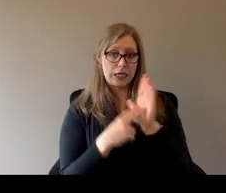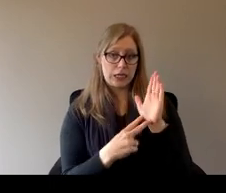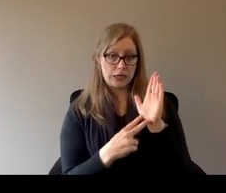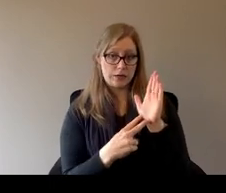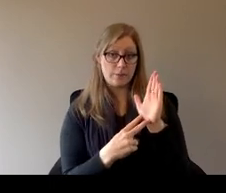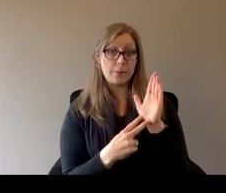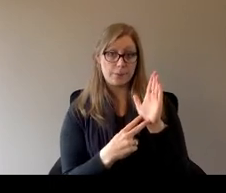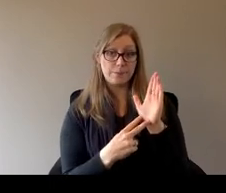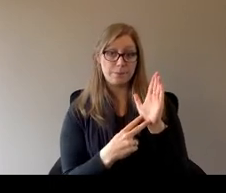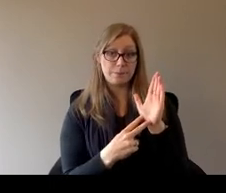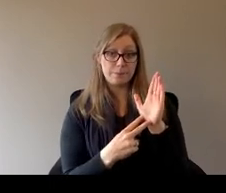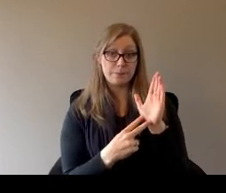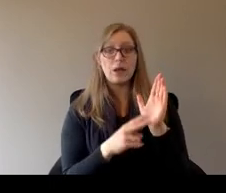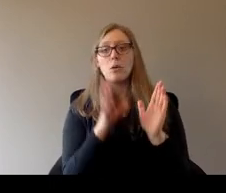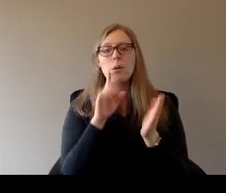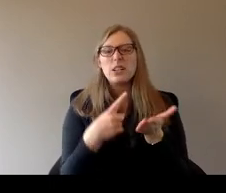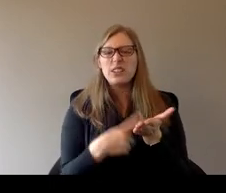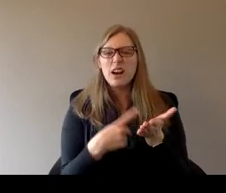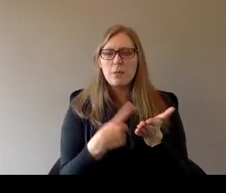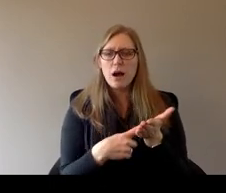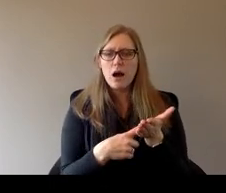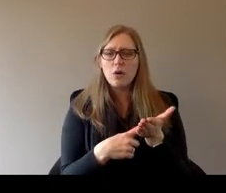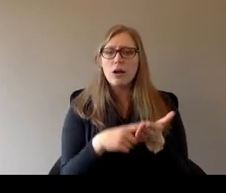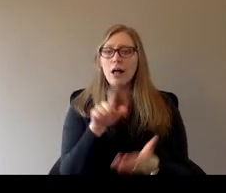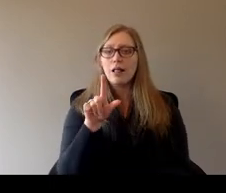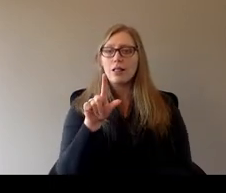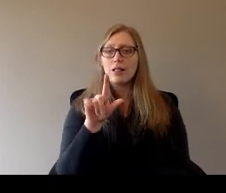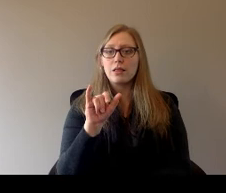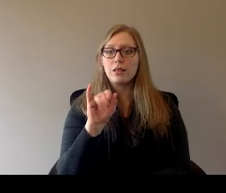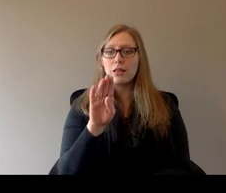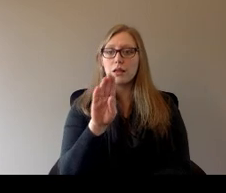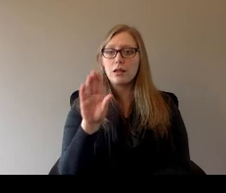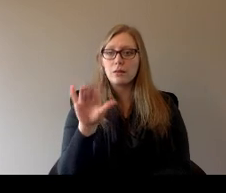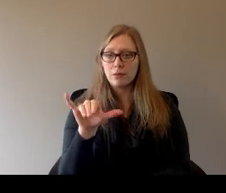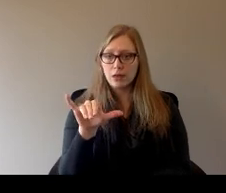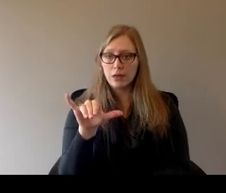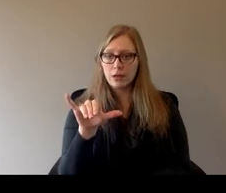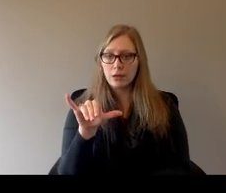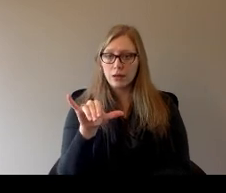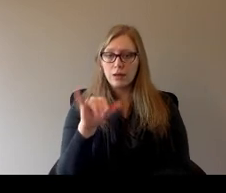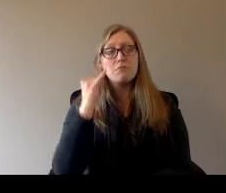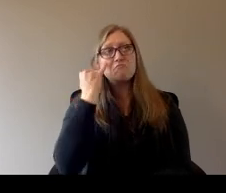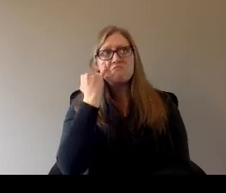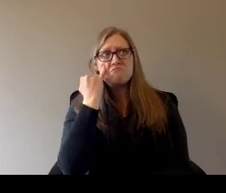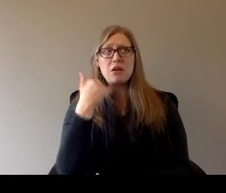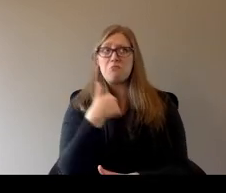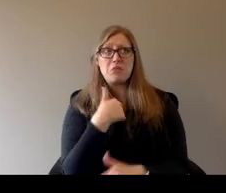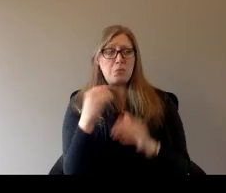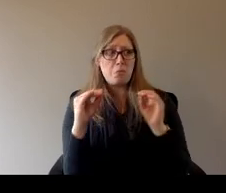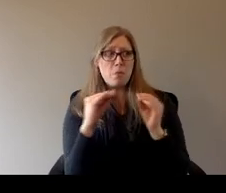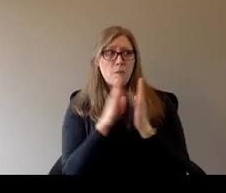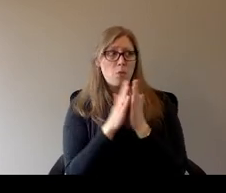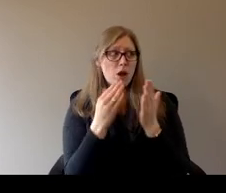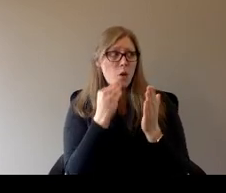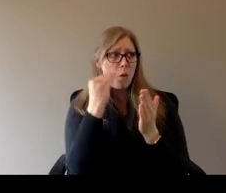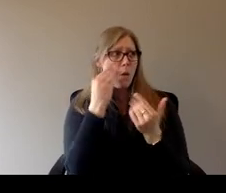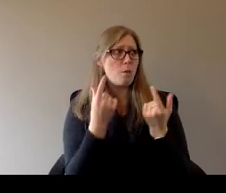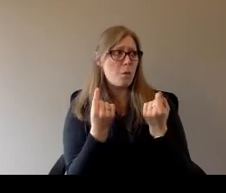Okay. And we'll talk a little bit about Libby and oh, if you don't have a book at home, we'll talk about how we're going to do that.